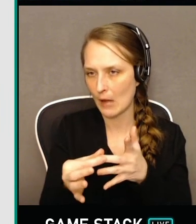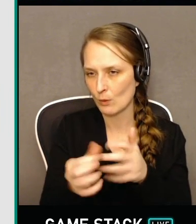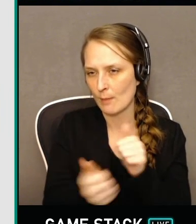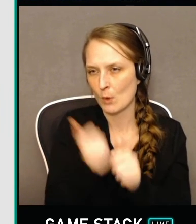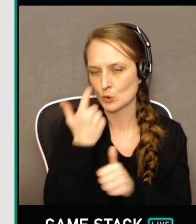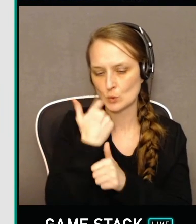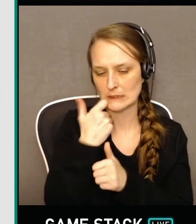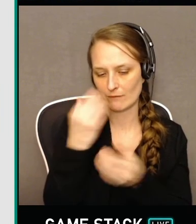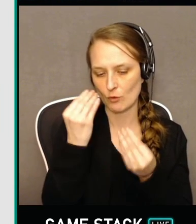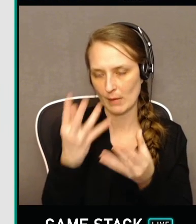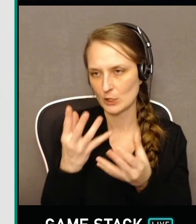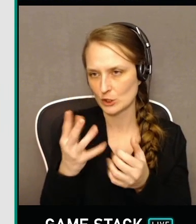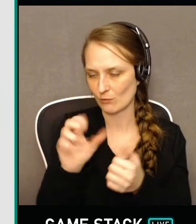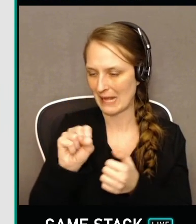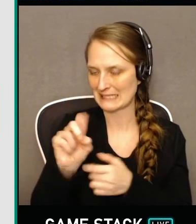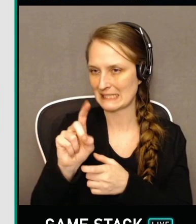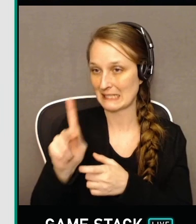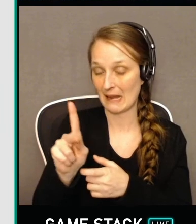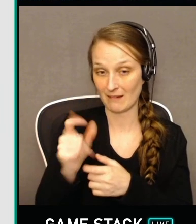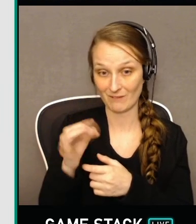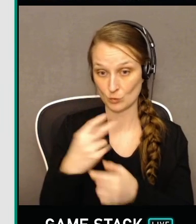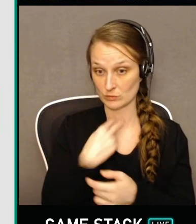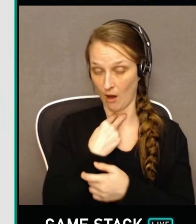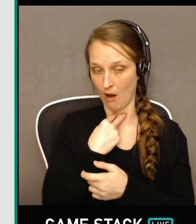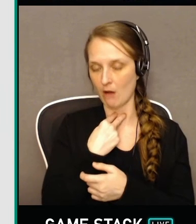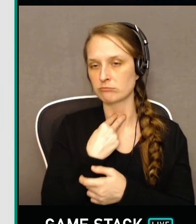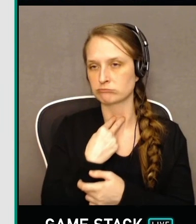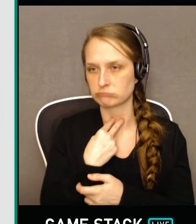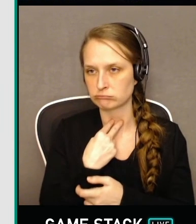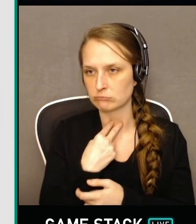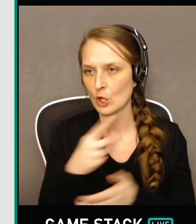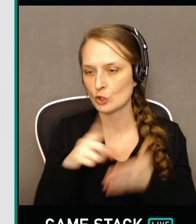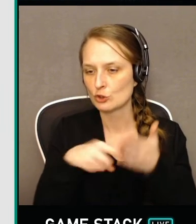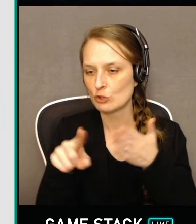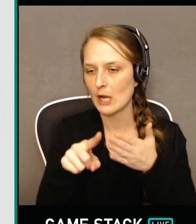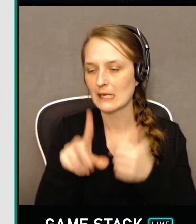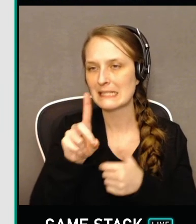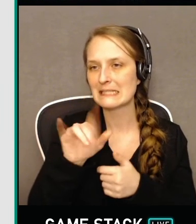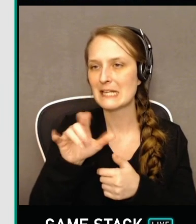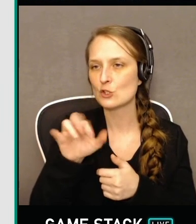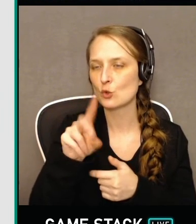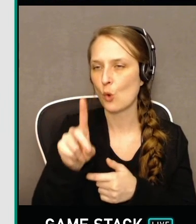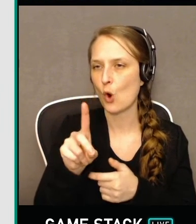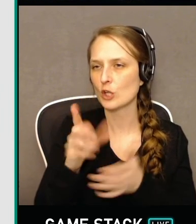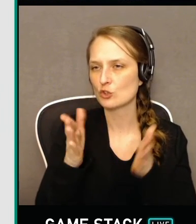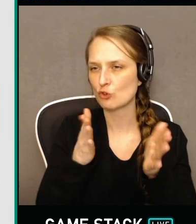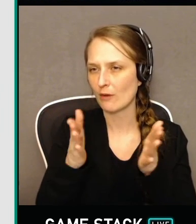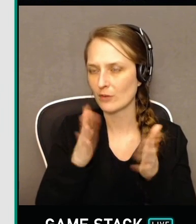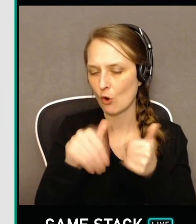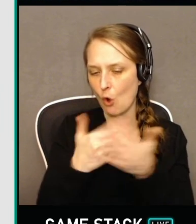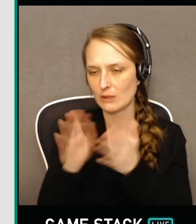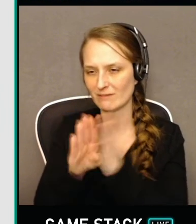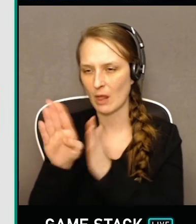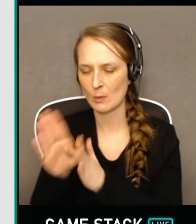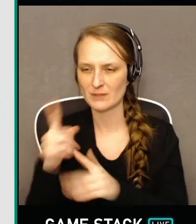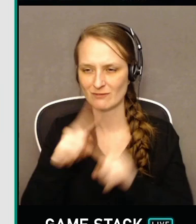Agility SDKs golive. If you're stuck at all, please check out our Direct Discord server, it’s for developers of all skill levels.